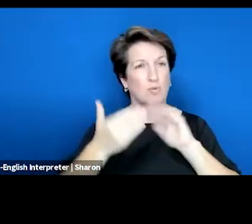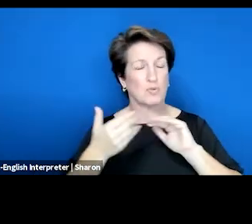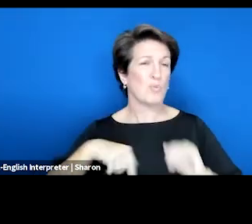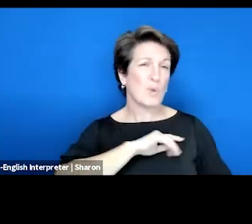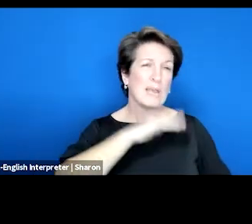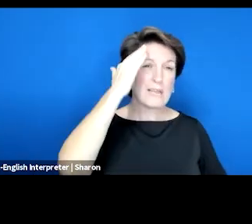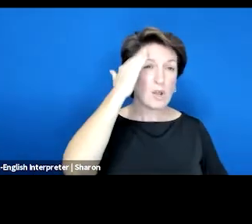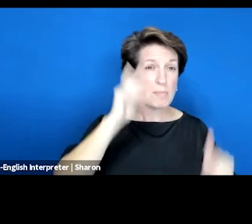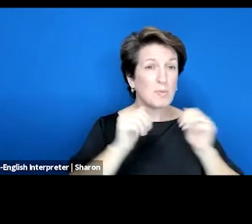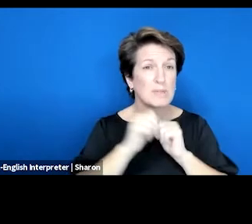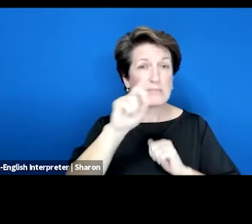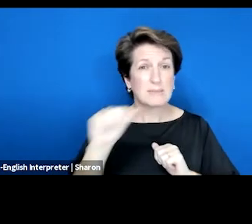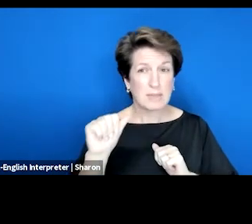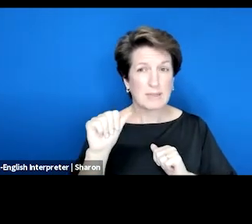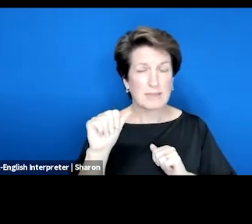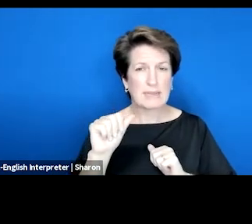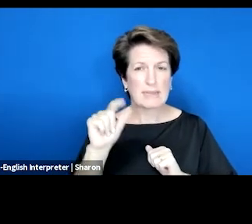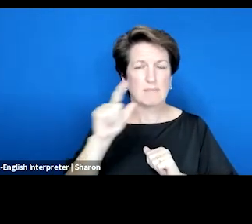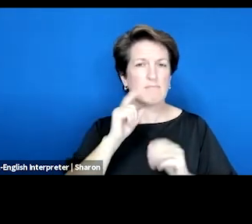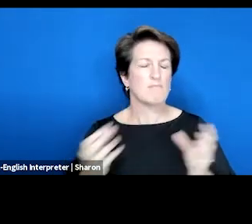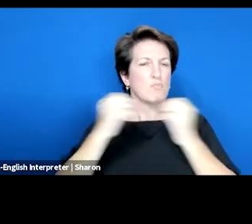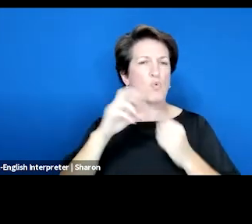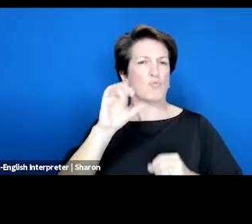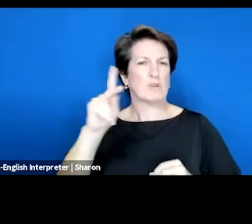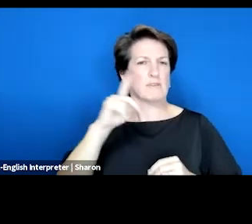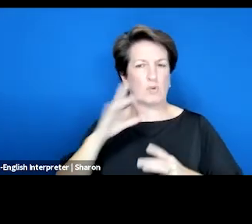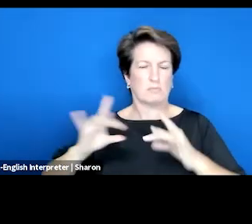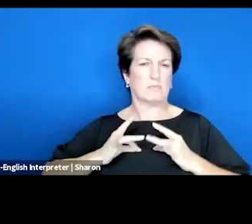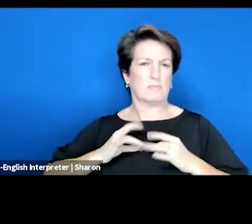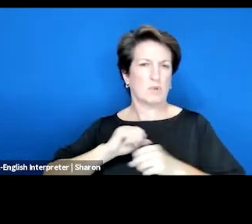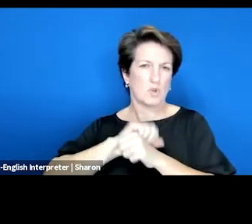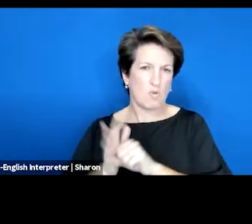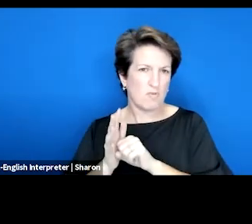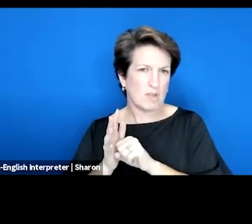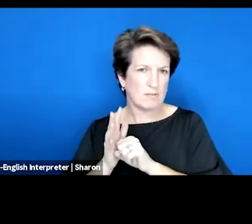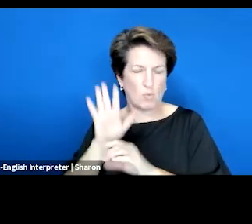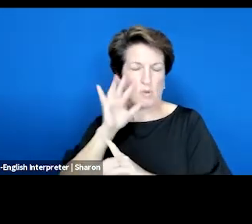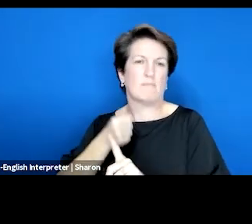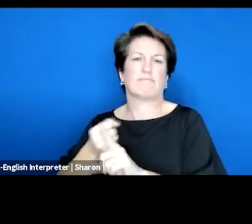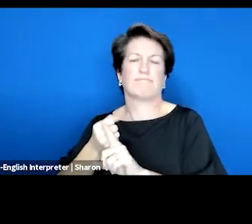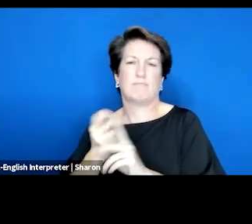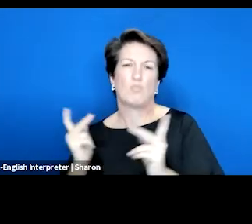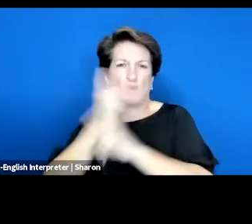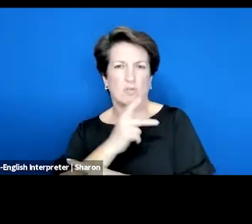for an accessibility